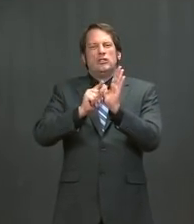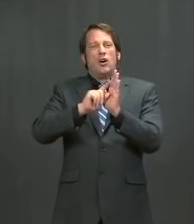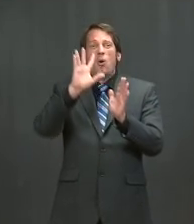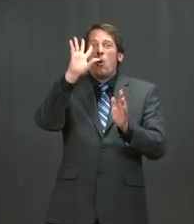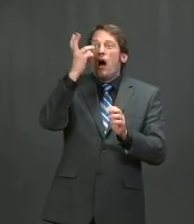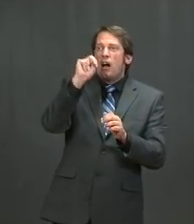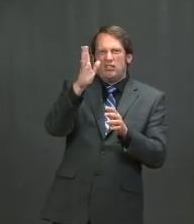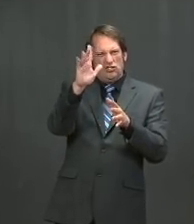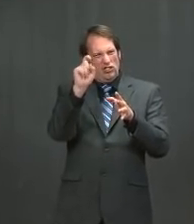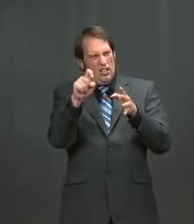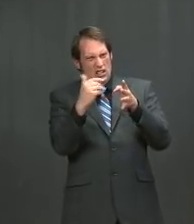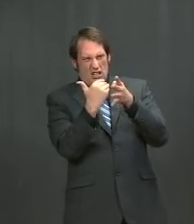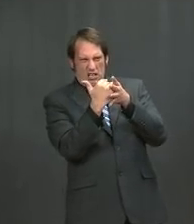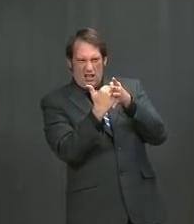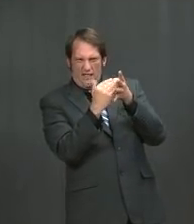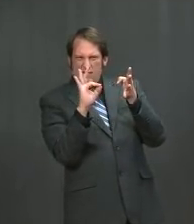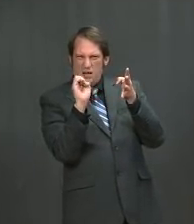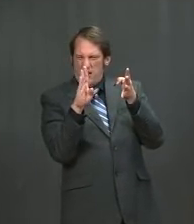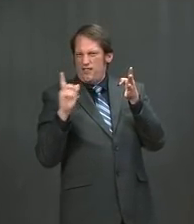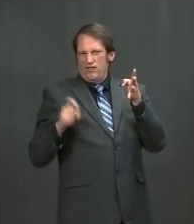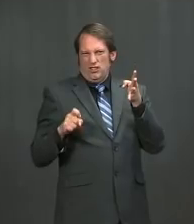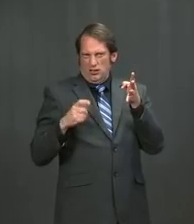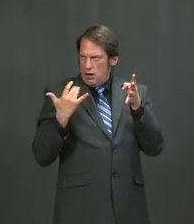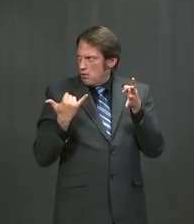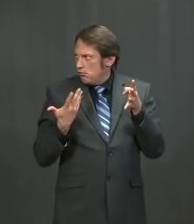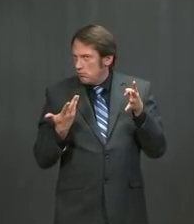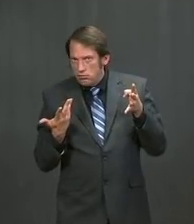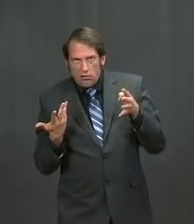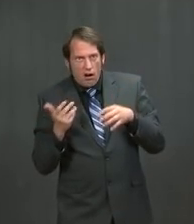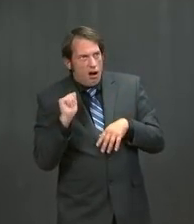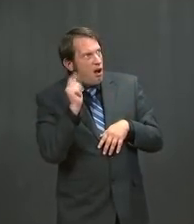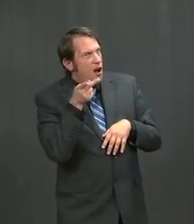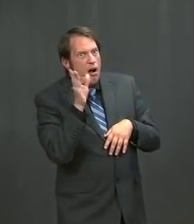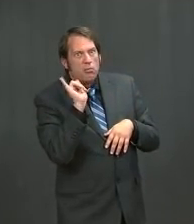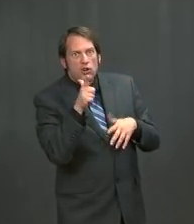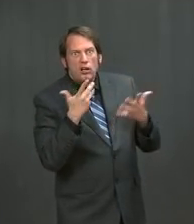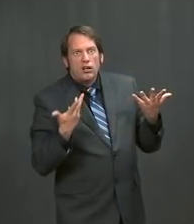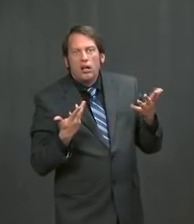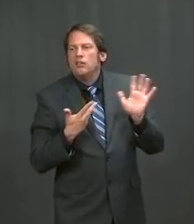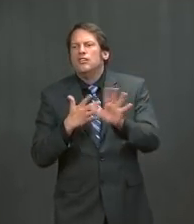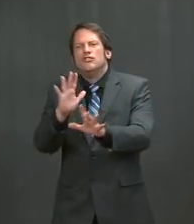Why is the delay now stretching into April? Ms. Psaki: Well there's no question, as we talked about during the transition,